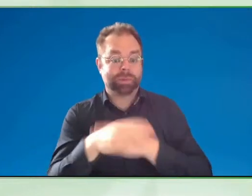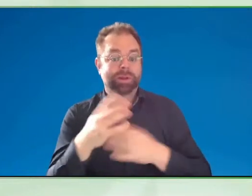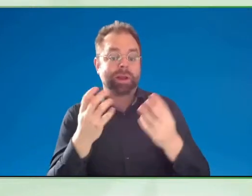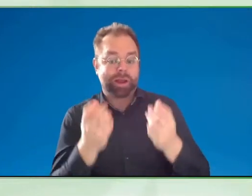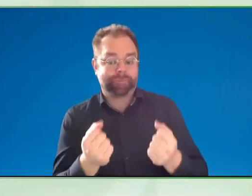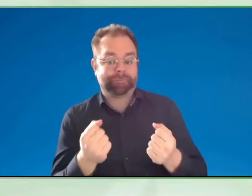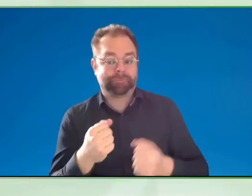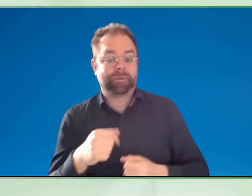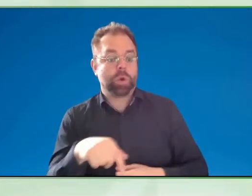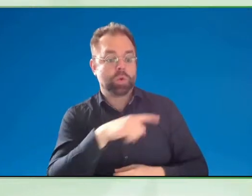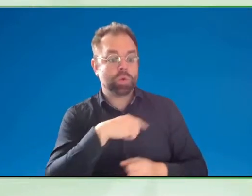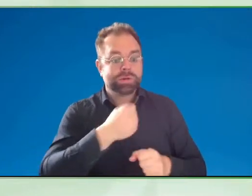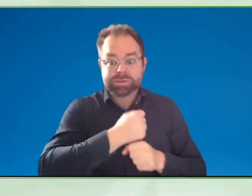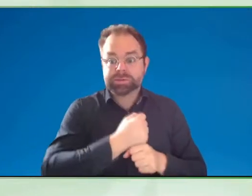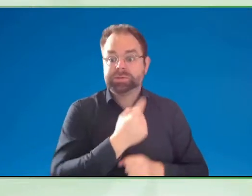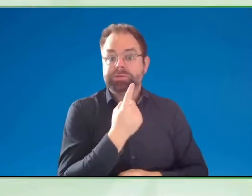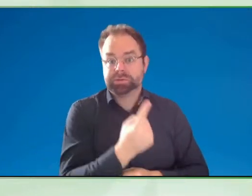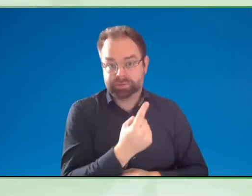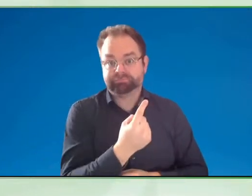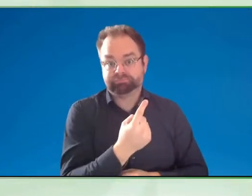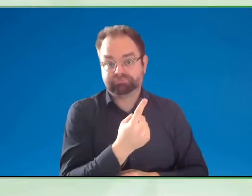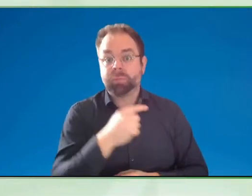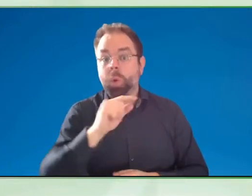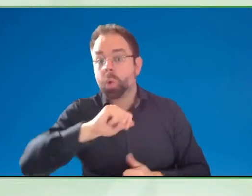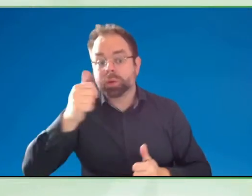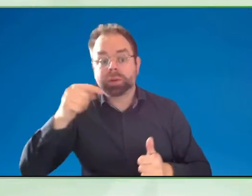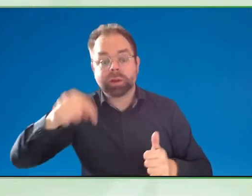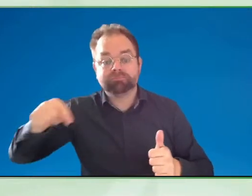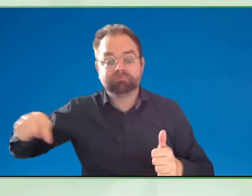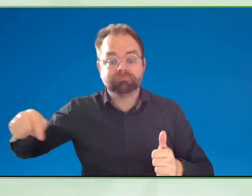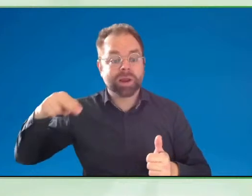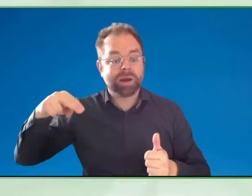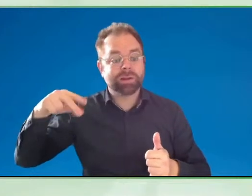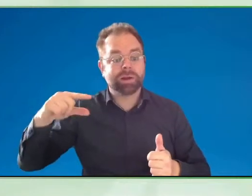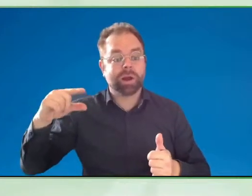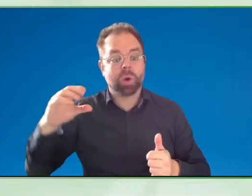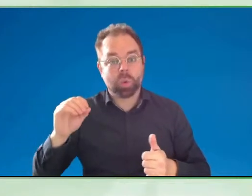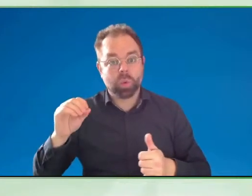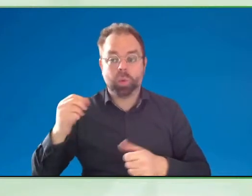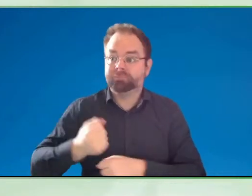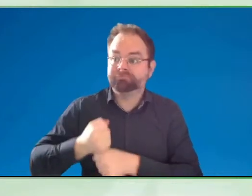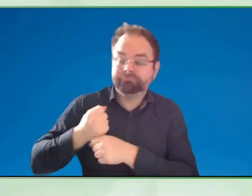You know that Iraq was the centre of the world since the last three or two decades, and this